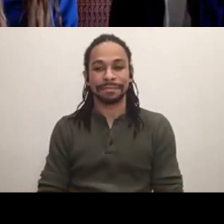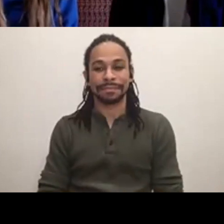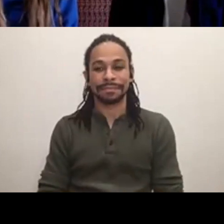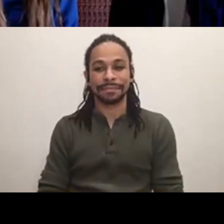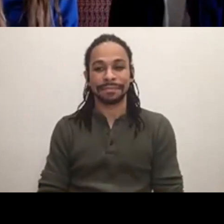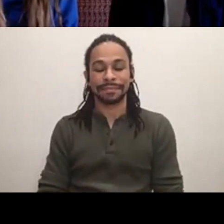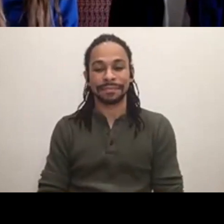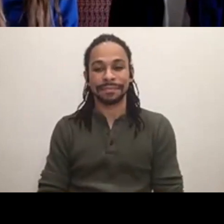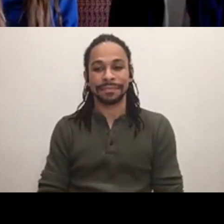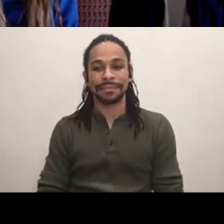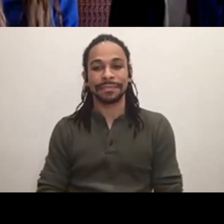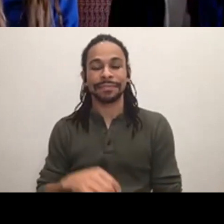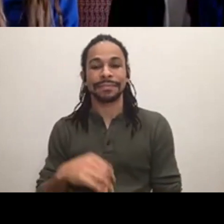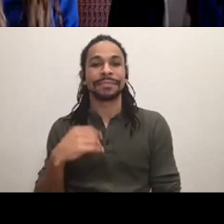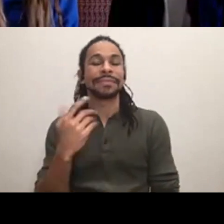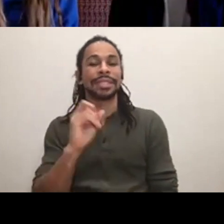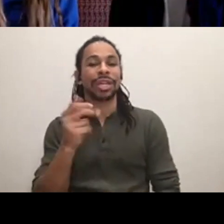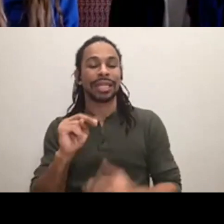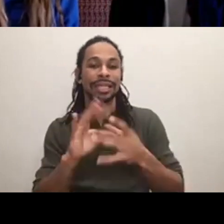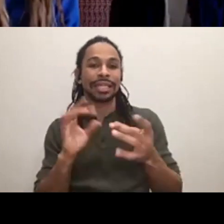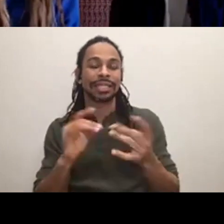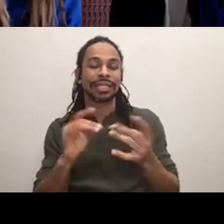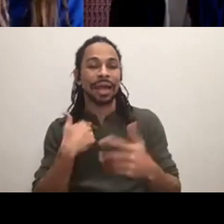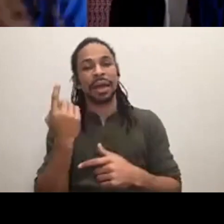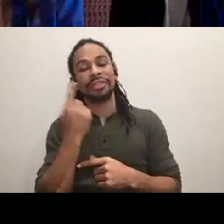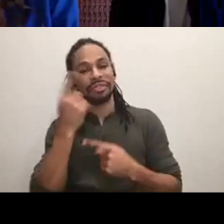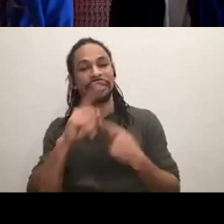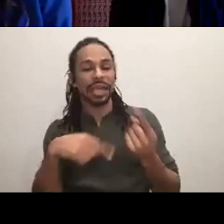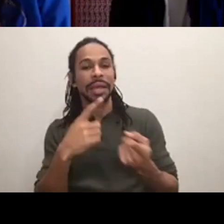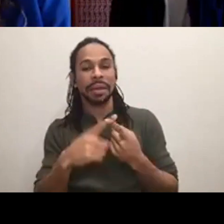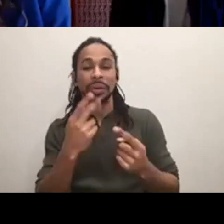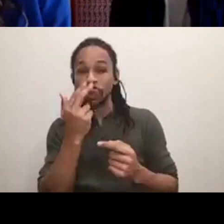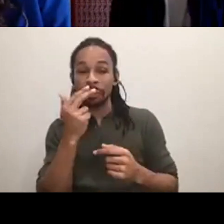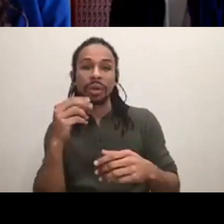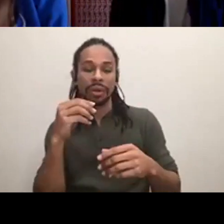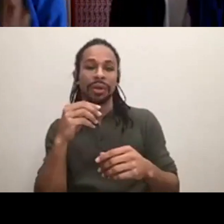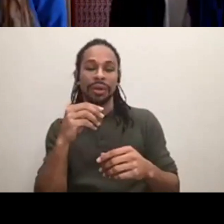same time, the yellow lines above the gray fuzzy lines start to merge those white negative